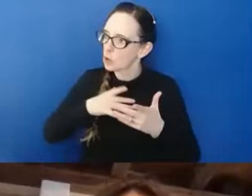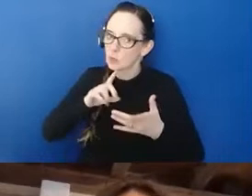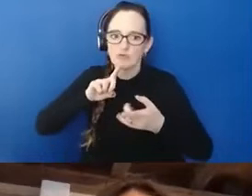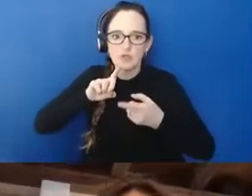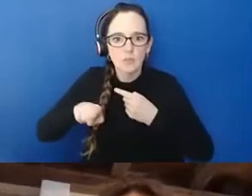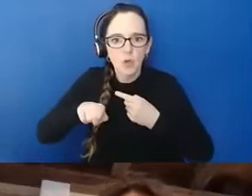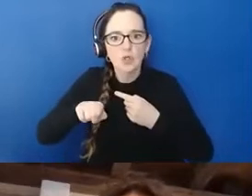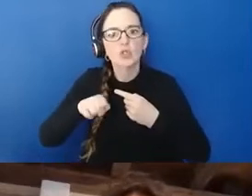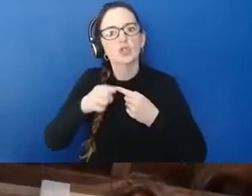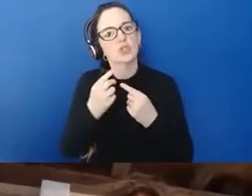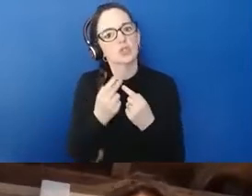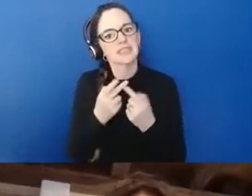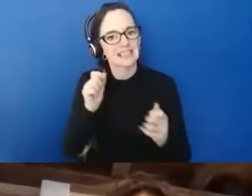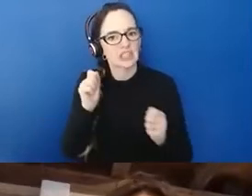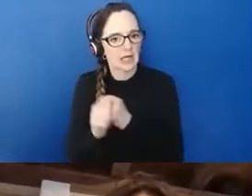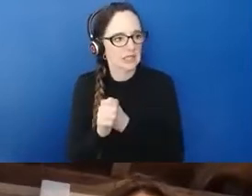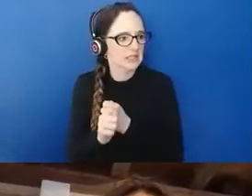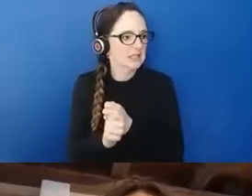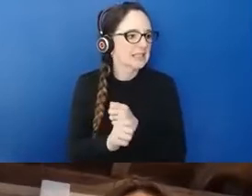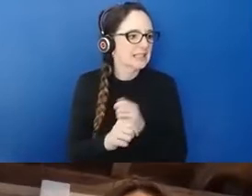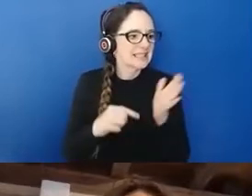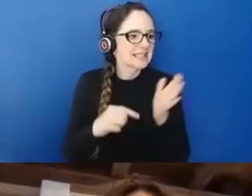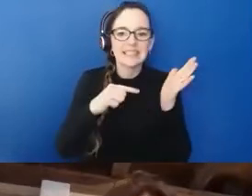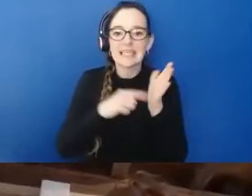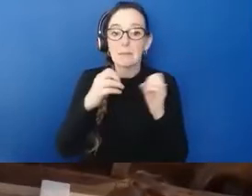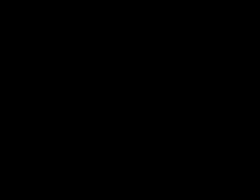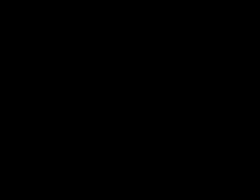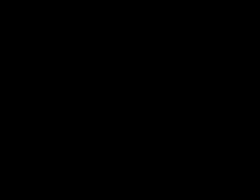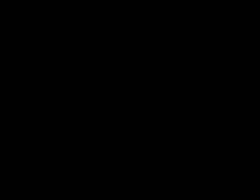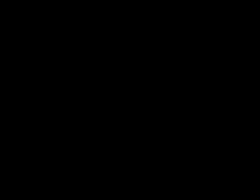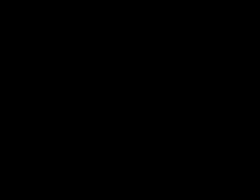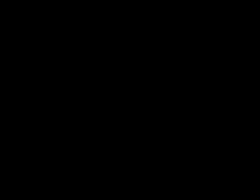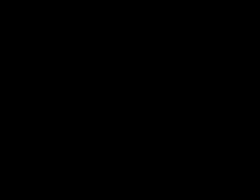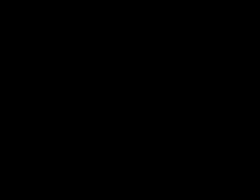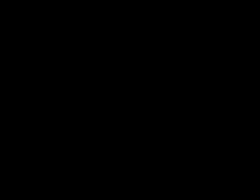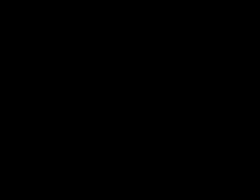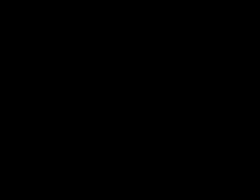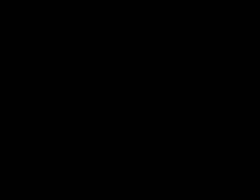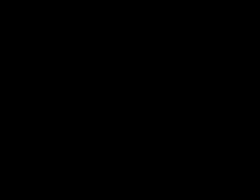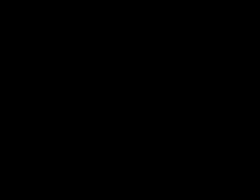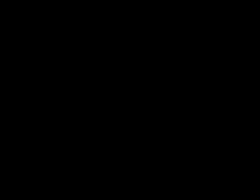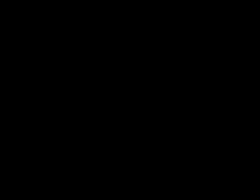by TBA21. TBA21 is a private foundation that was created